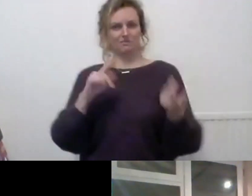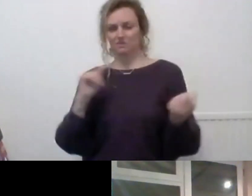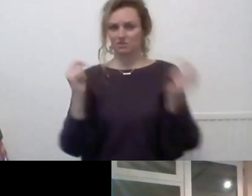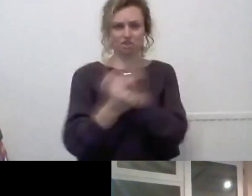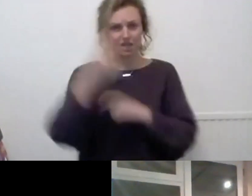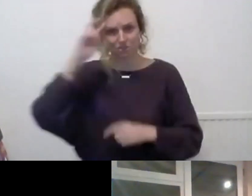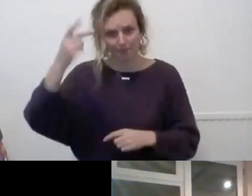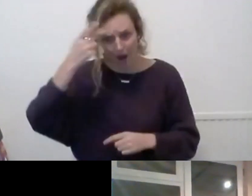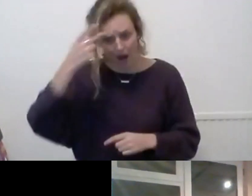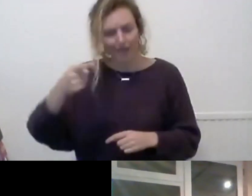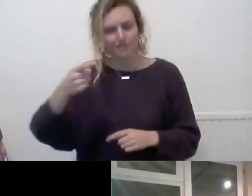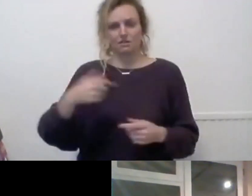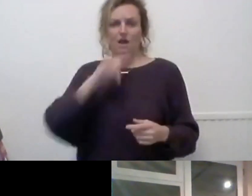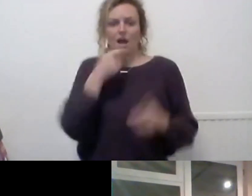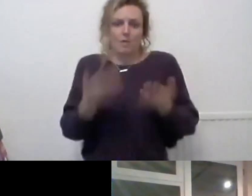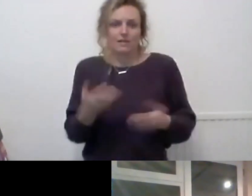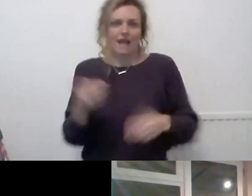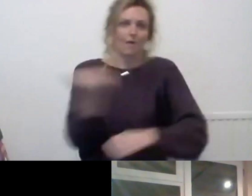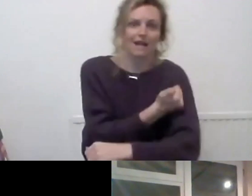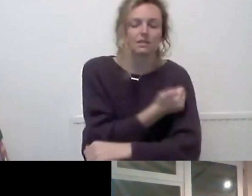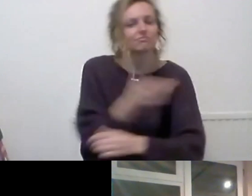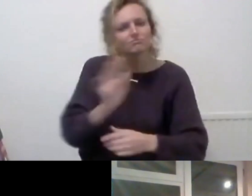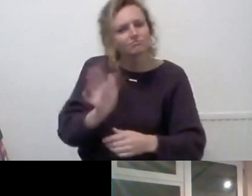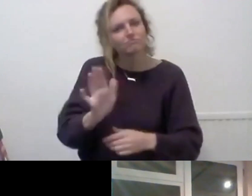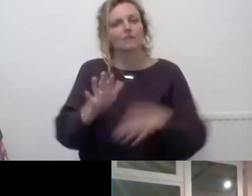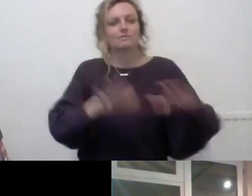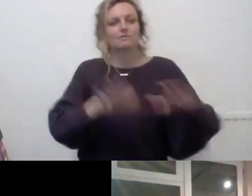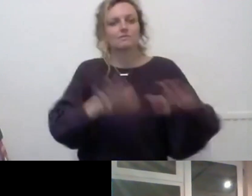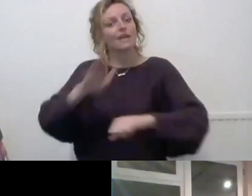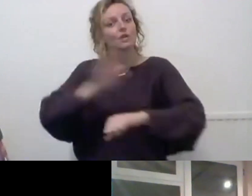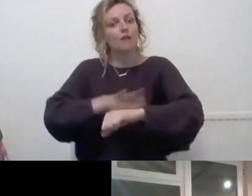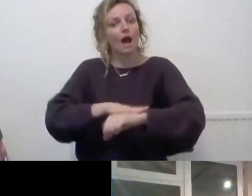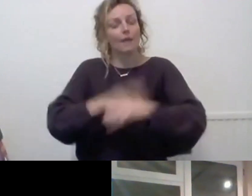do a bit more research, do a bit more fact finding, and then come to your own decision.